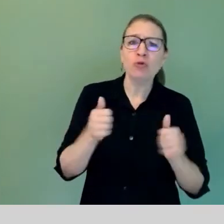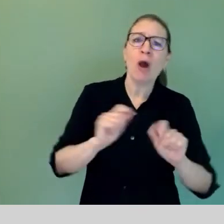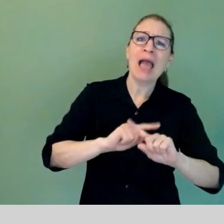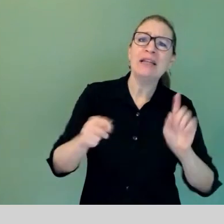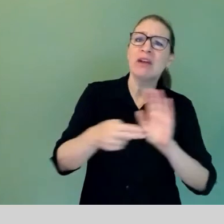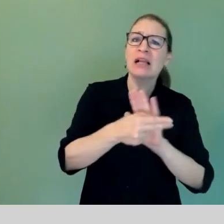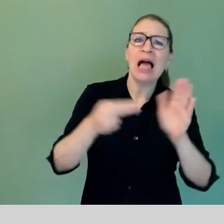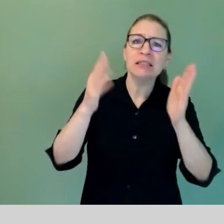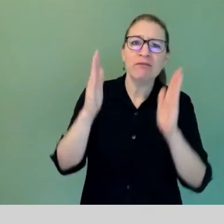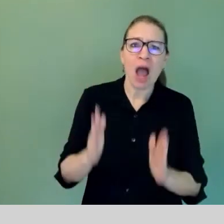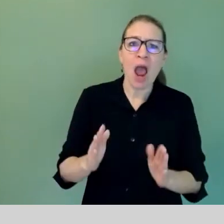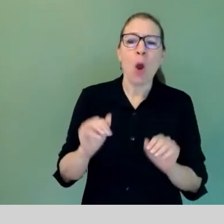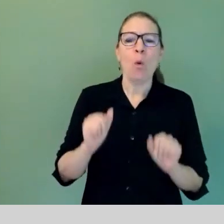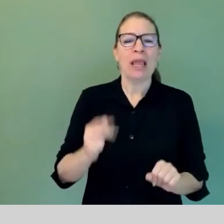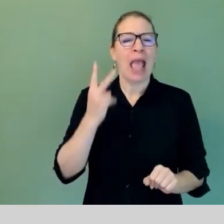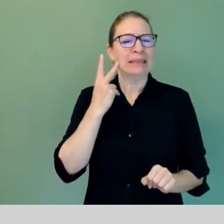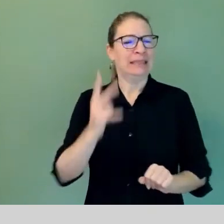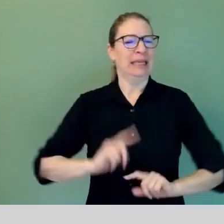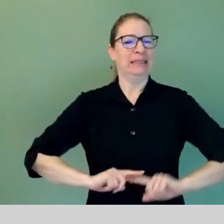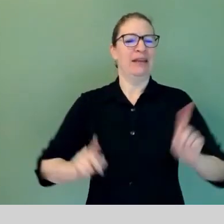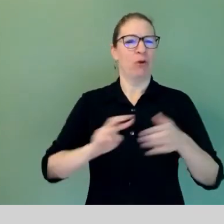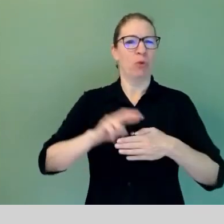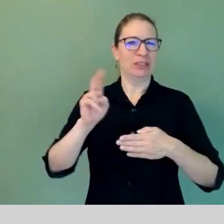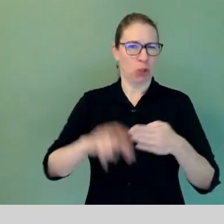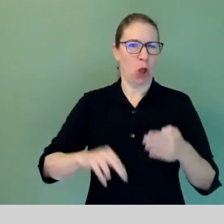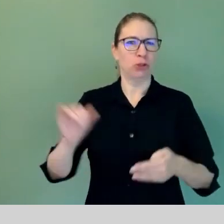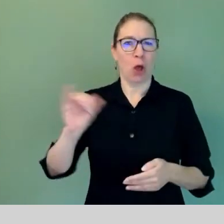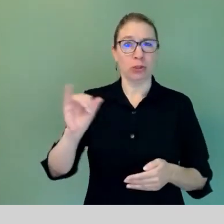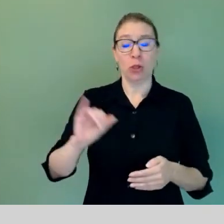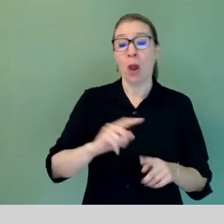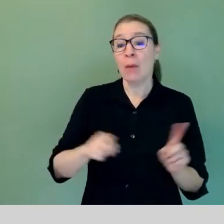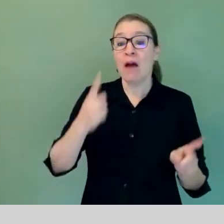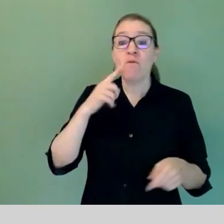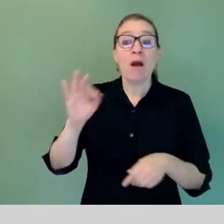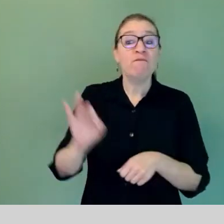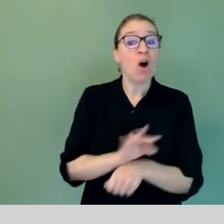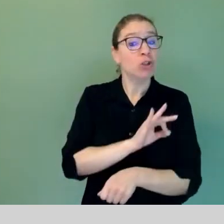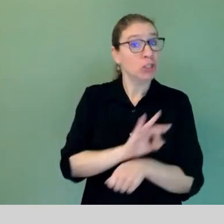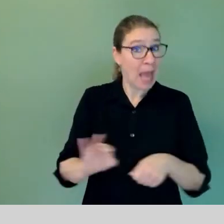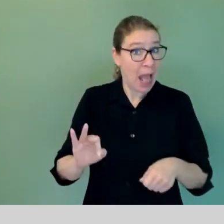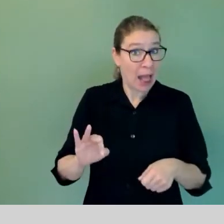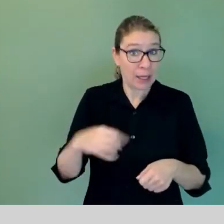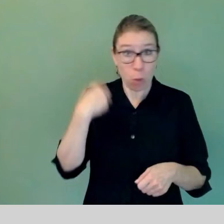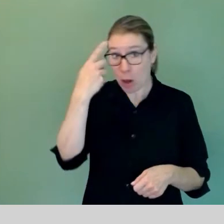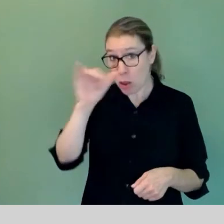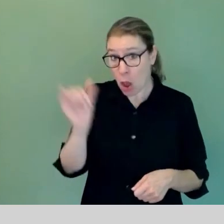if you were to try different classifiers, we could see a totally different results as well. But just for the functionality of seeing